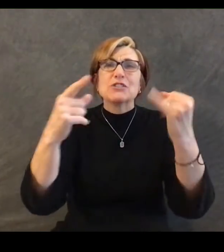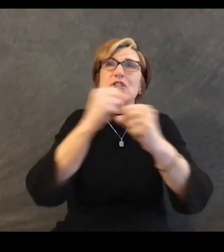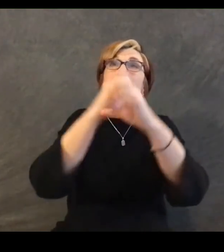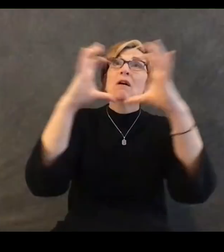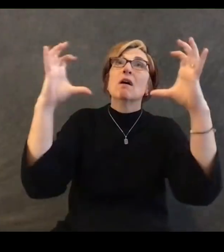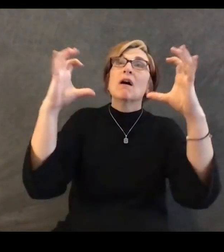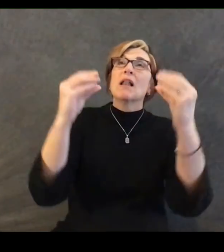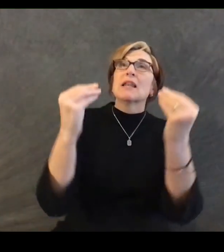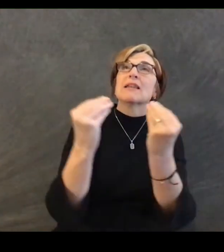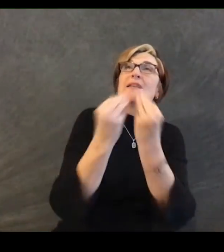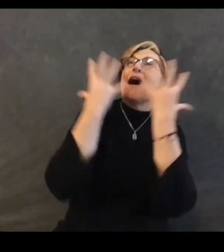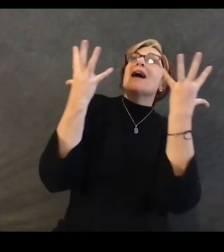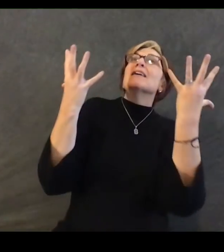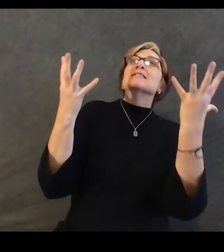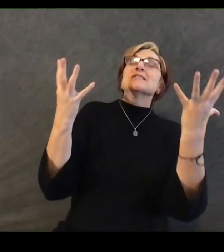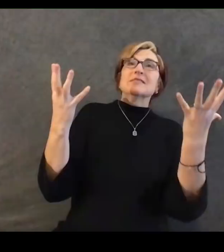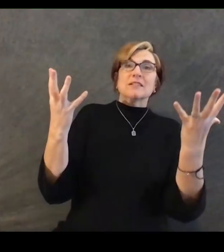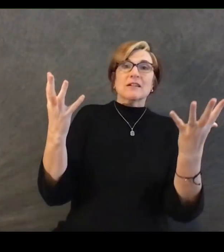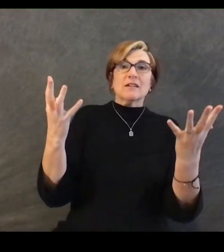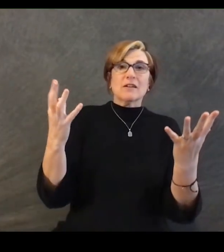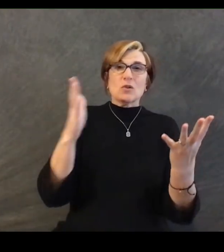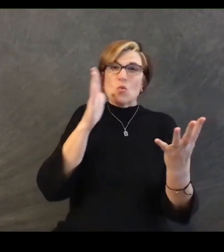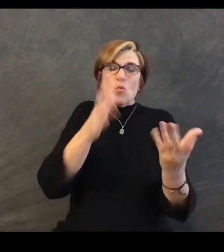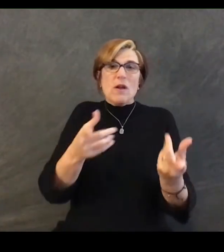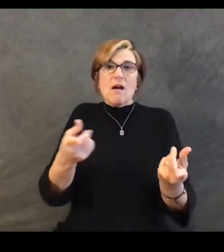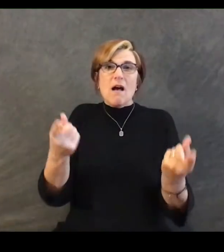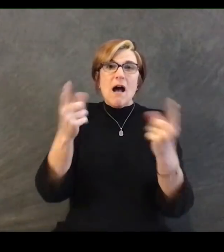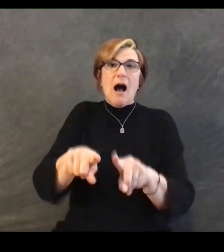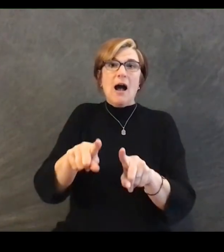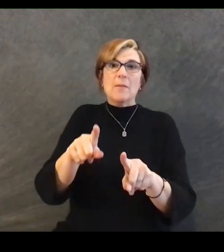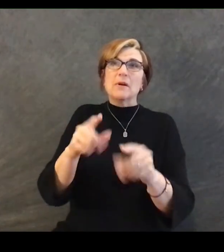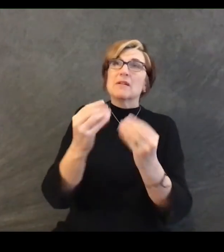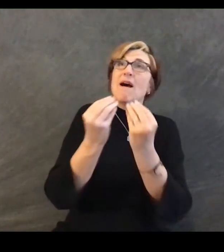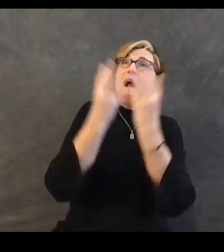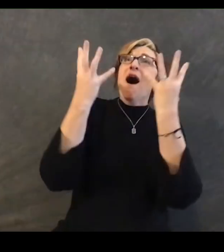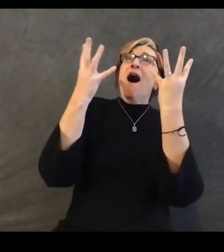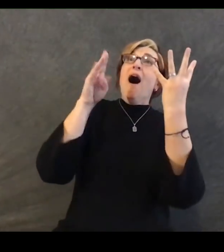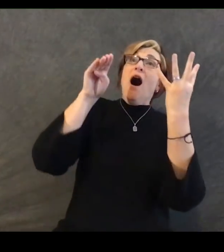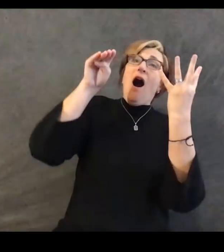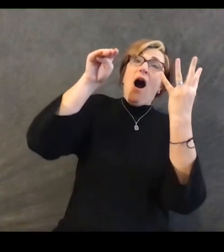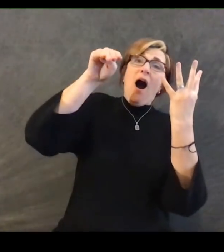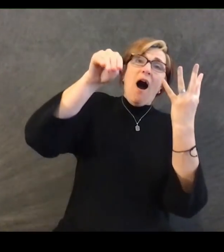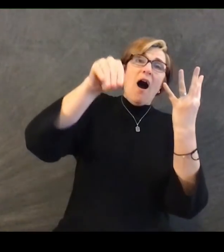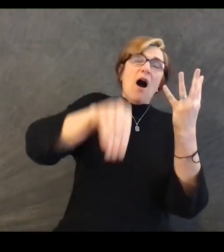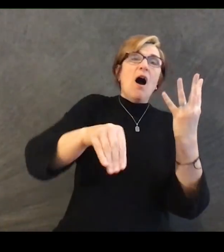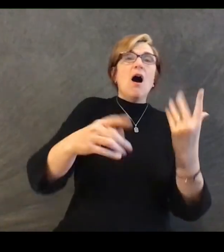our endurance will be tried but America will answer with love and courage and